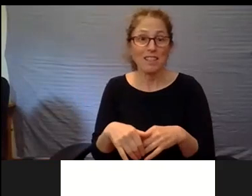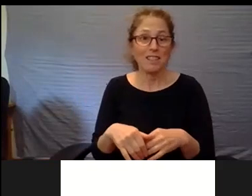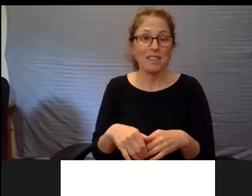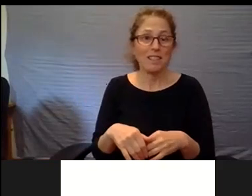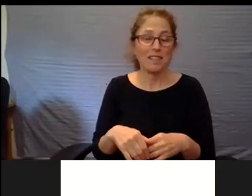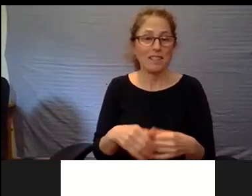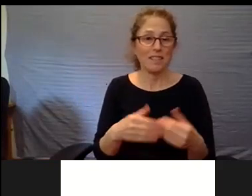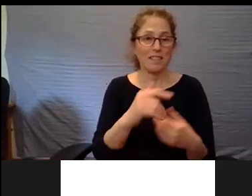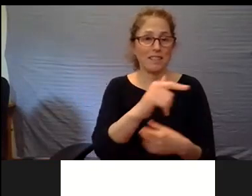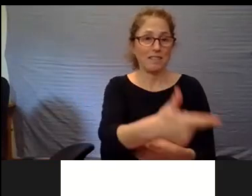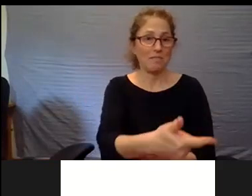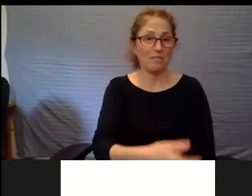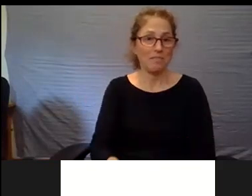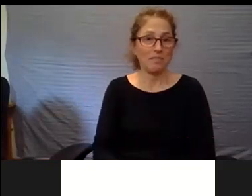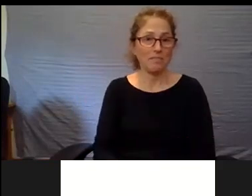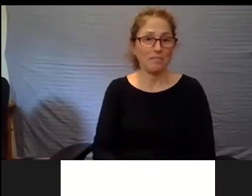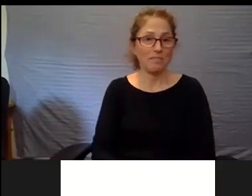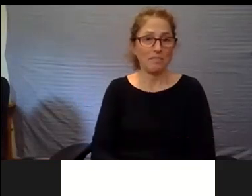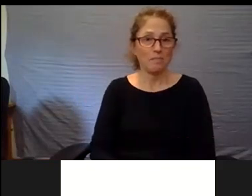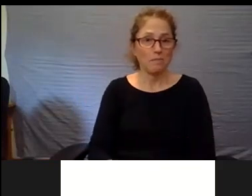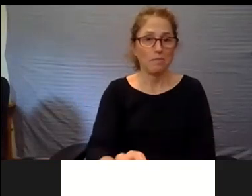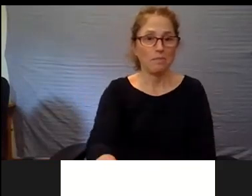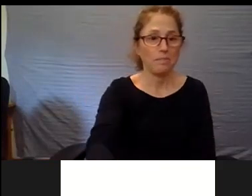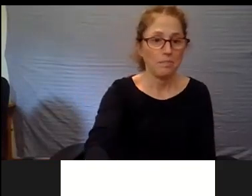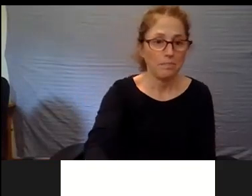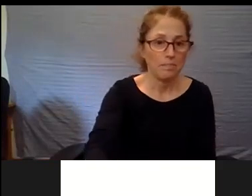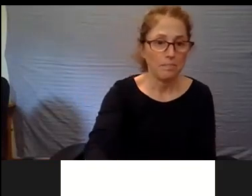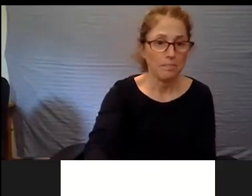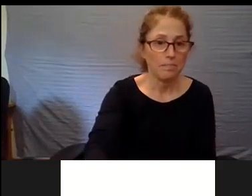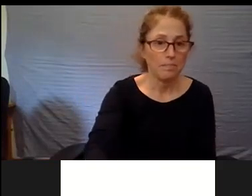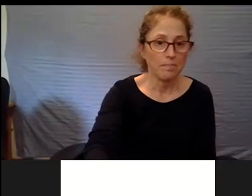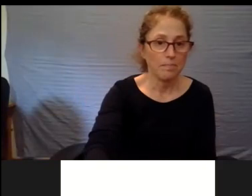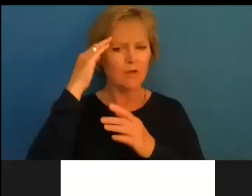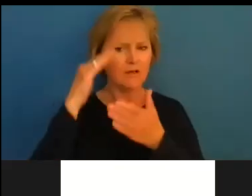For example, it would be wise to acknowledge that many Americans in general